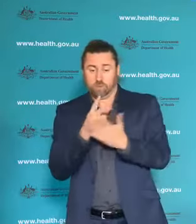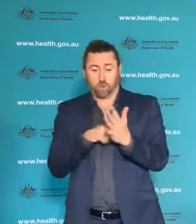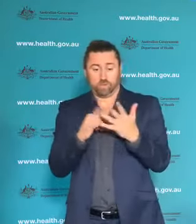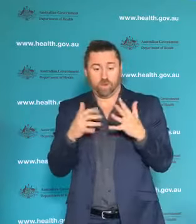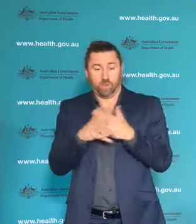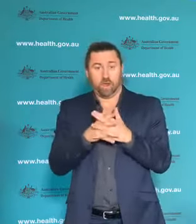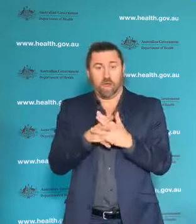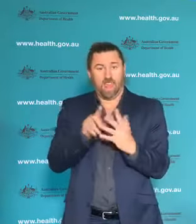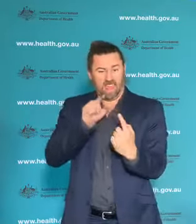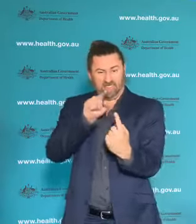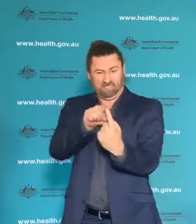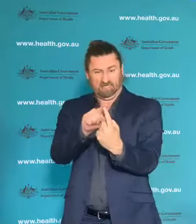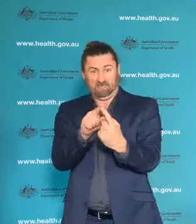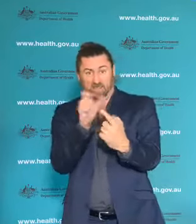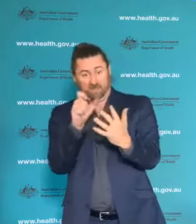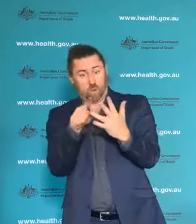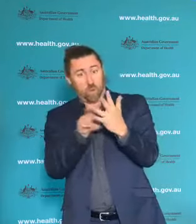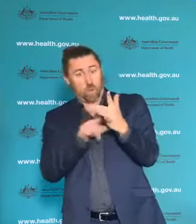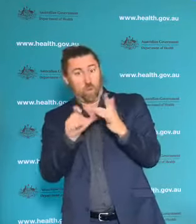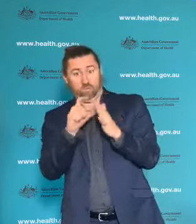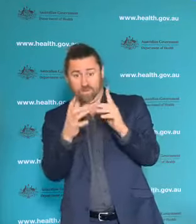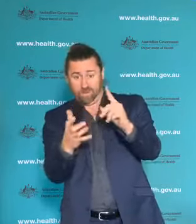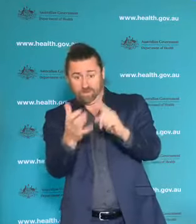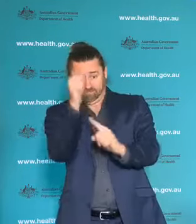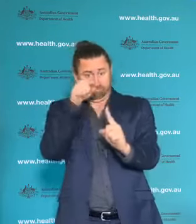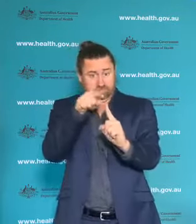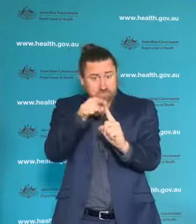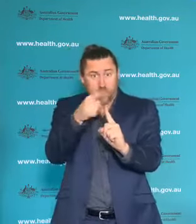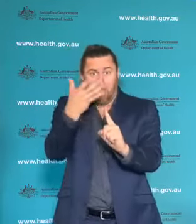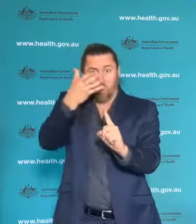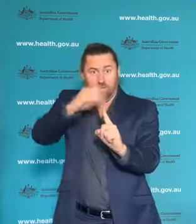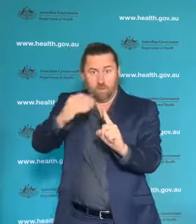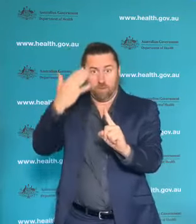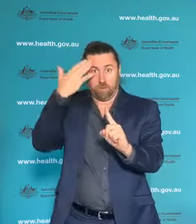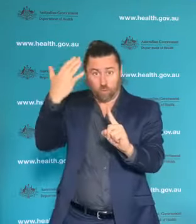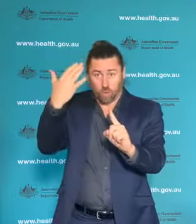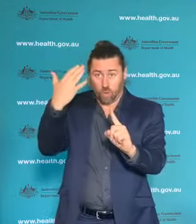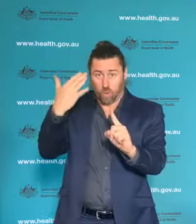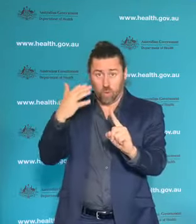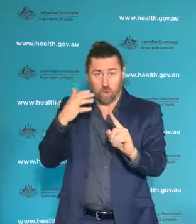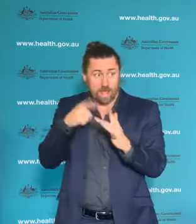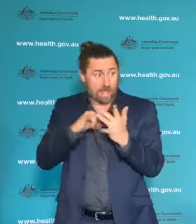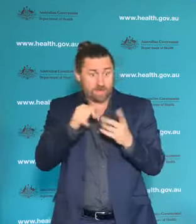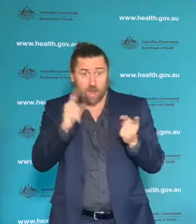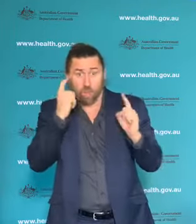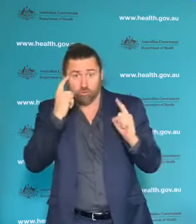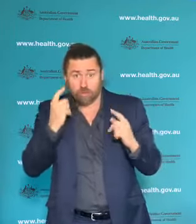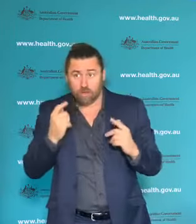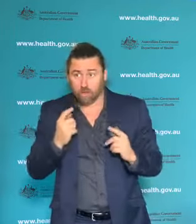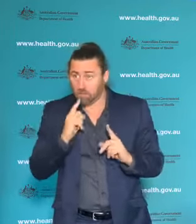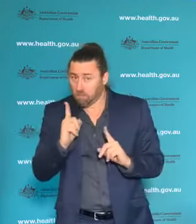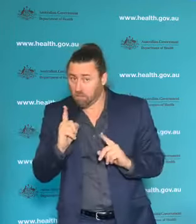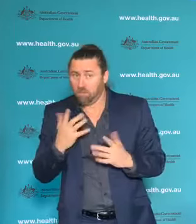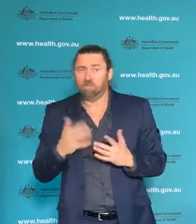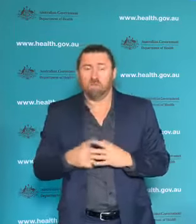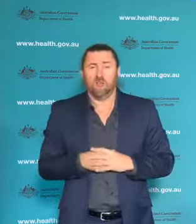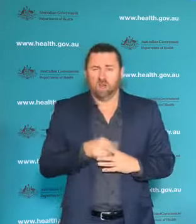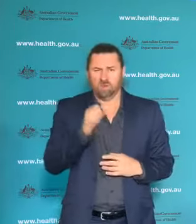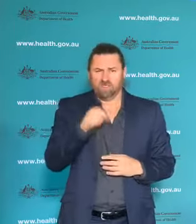source of infection has not been able to be identified and how much of a concern is that? Clearly it is a serious concern every